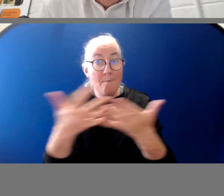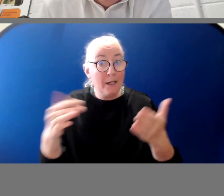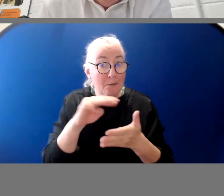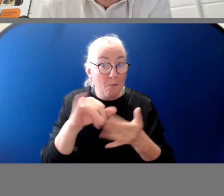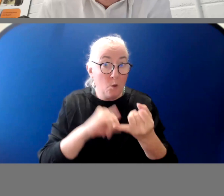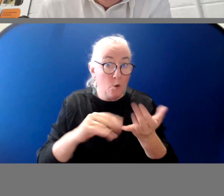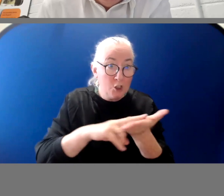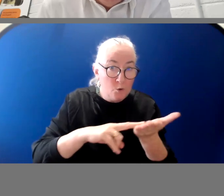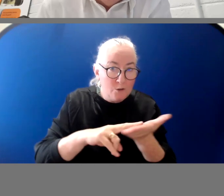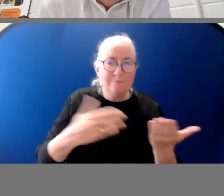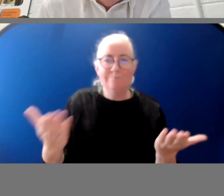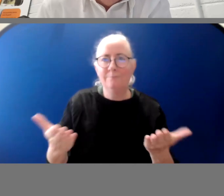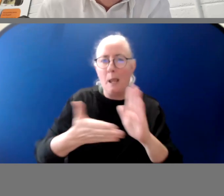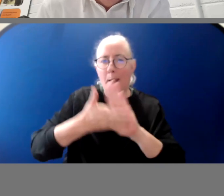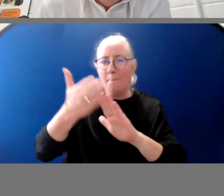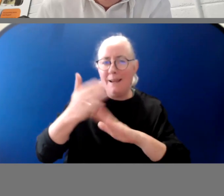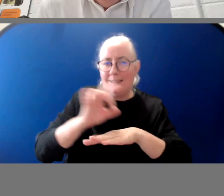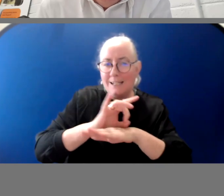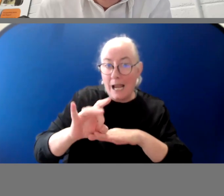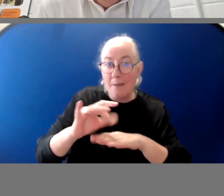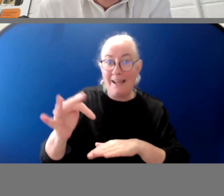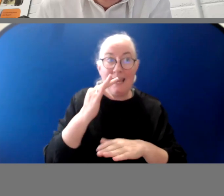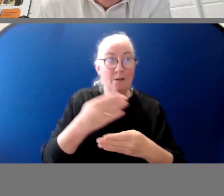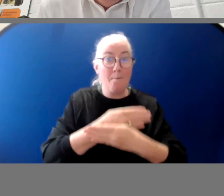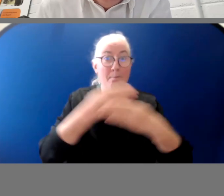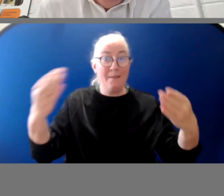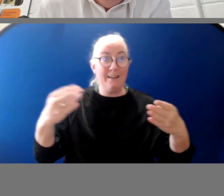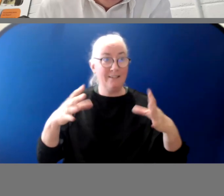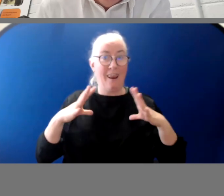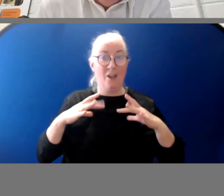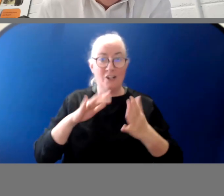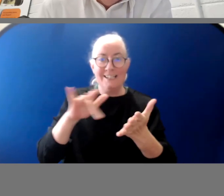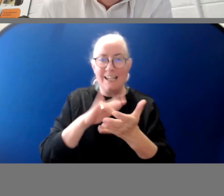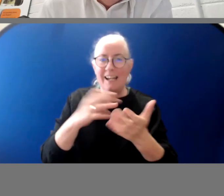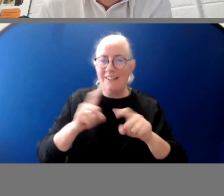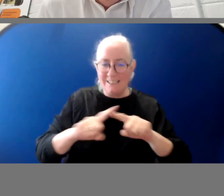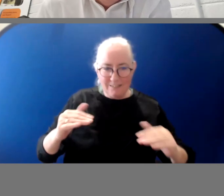type so if it's for example a large recreational building with significant level of users you might